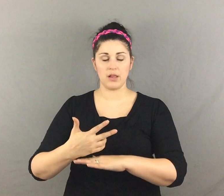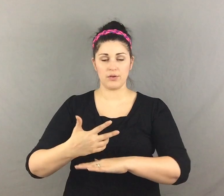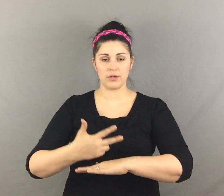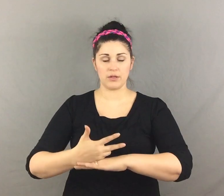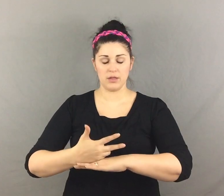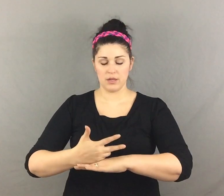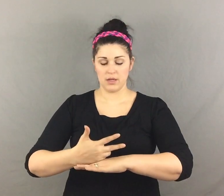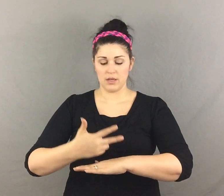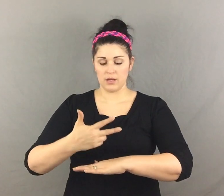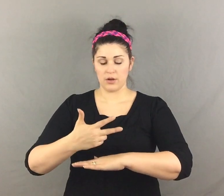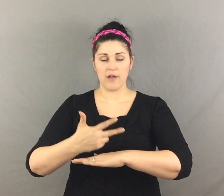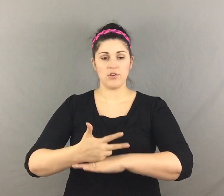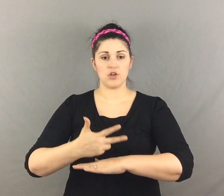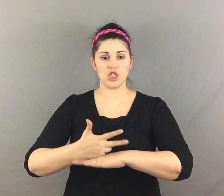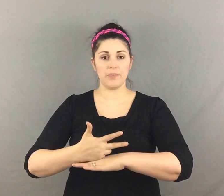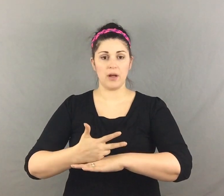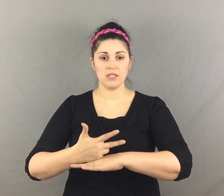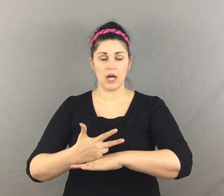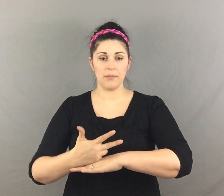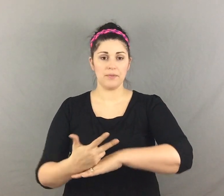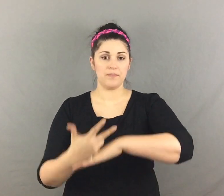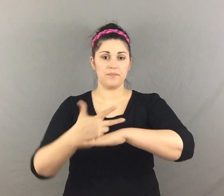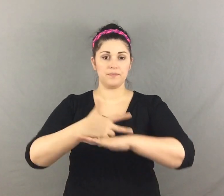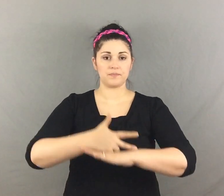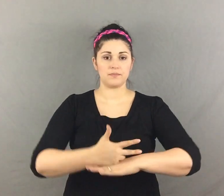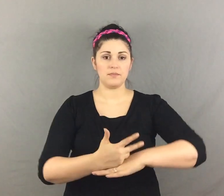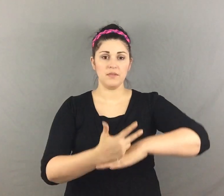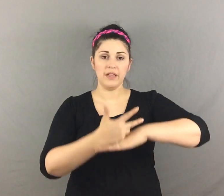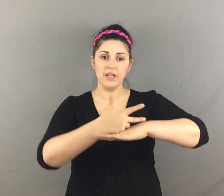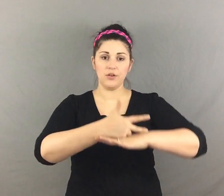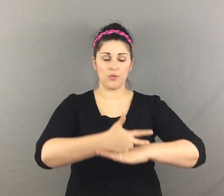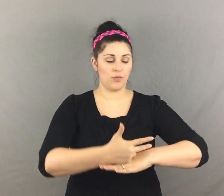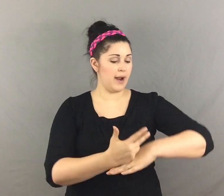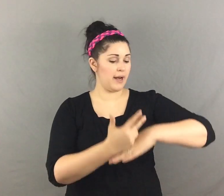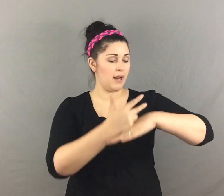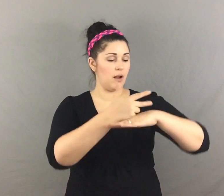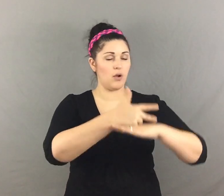Let me lower your having your ship on top in your writing the wave.